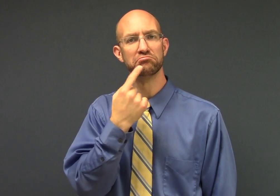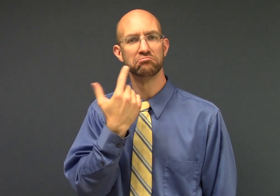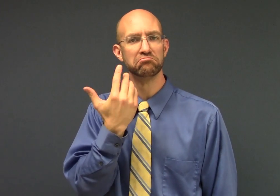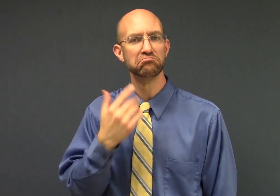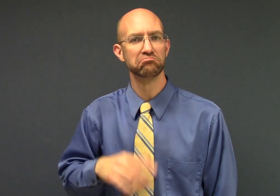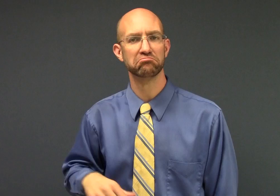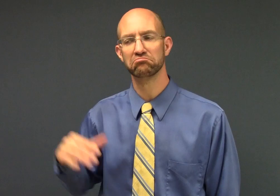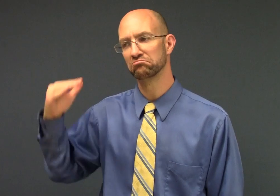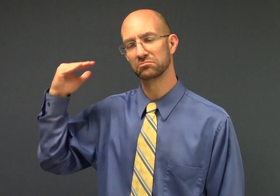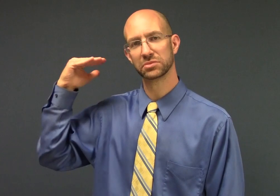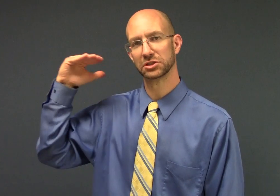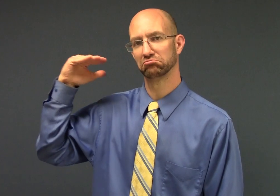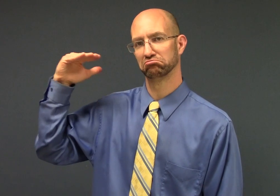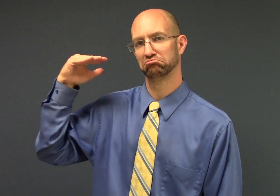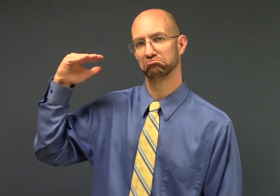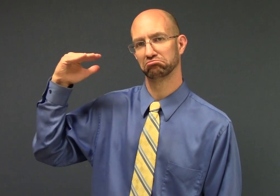Your mouth should be saying MMM.